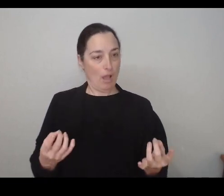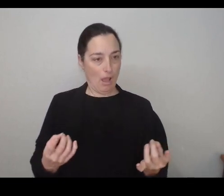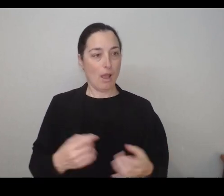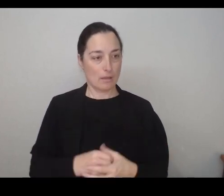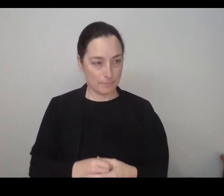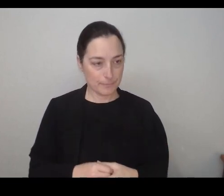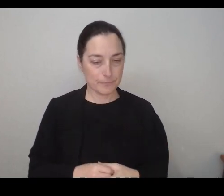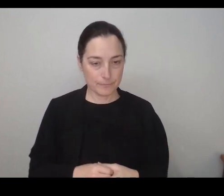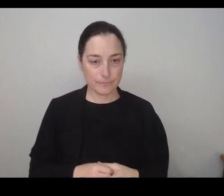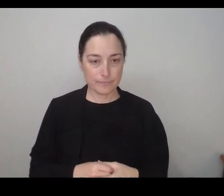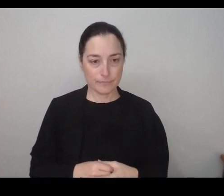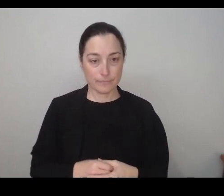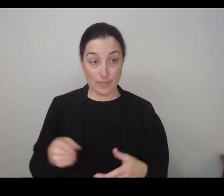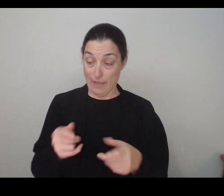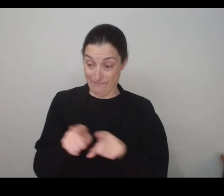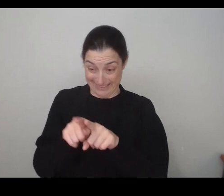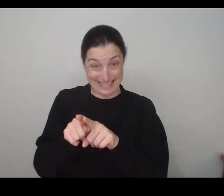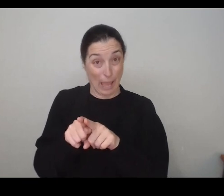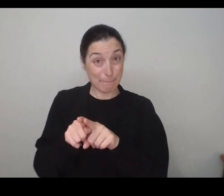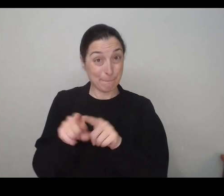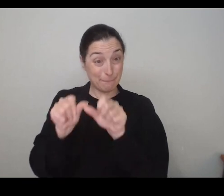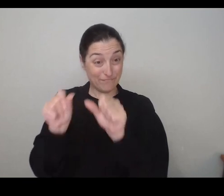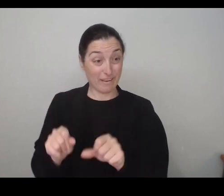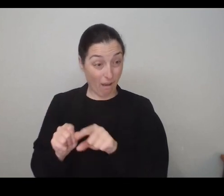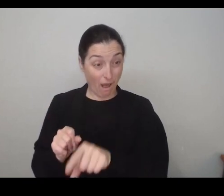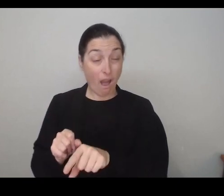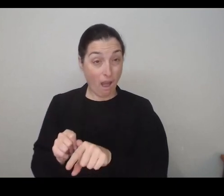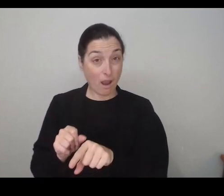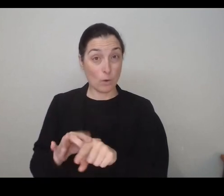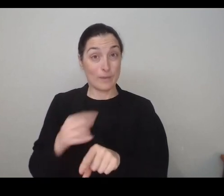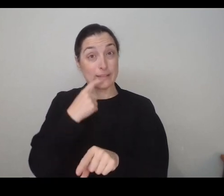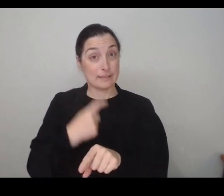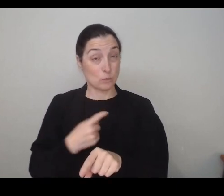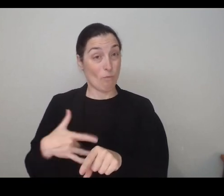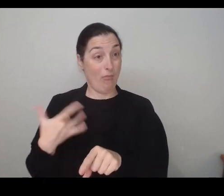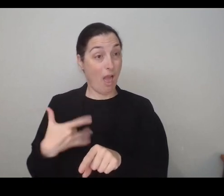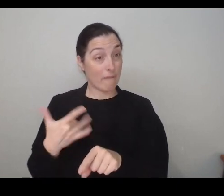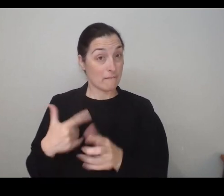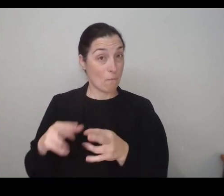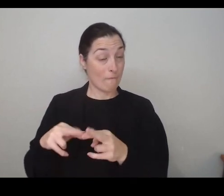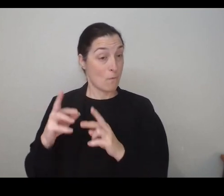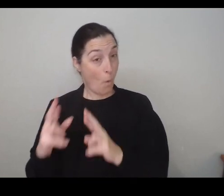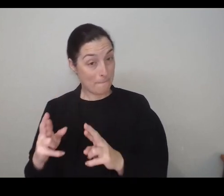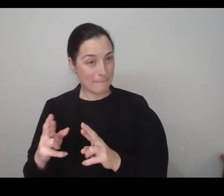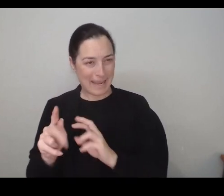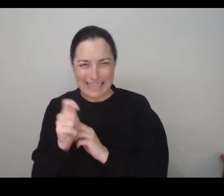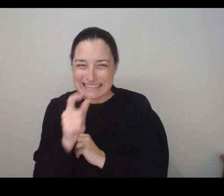by Puvis de Chavannes, you see in this "Still Life, Hope." And next to it, even if it's difficult to see,